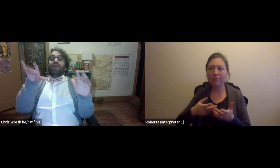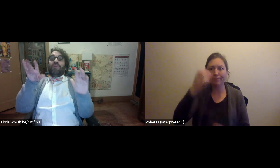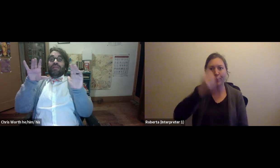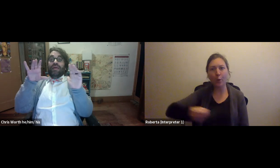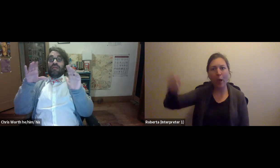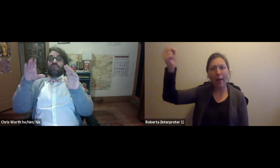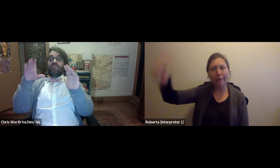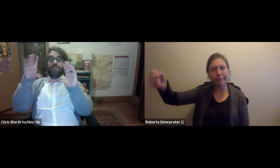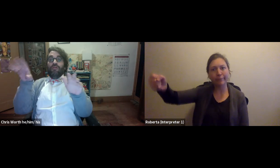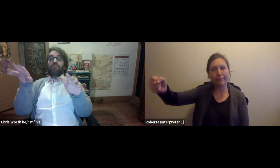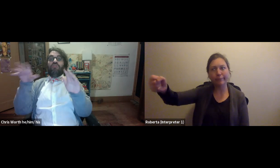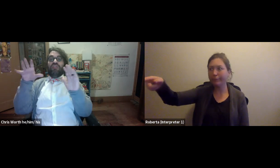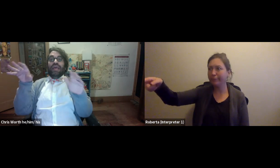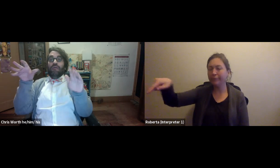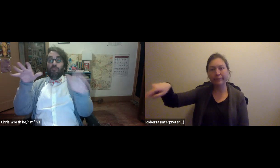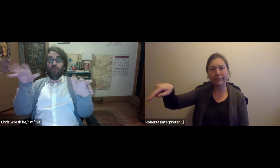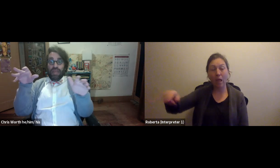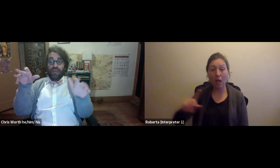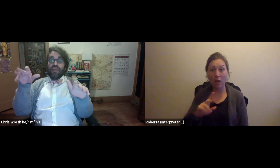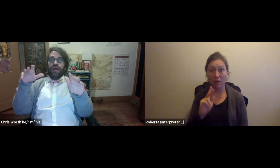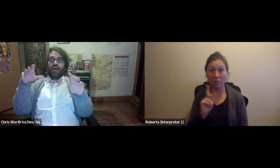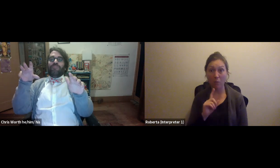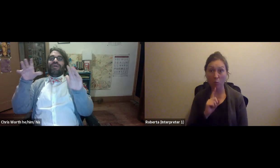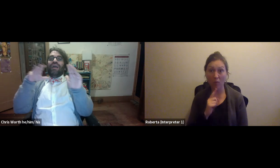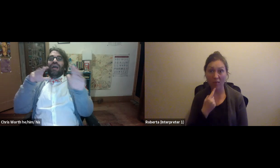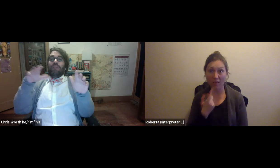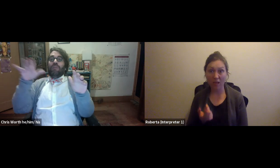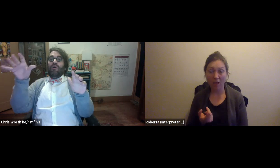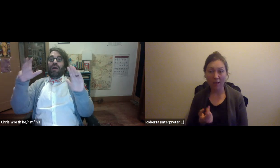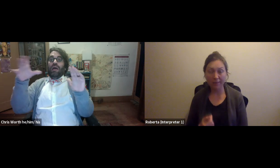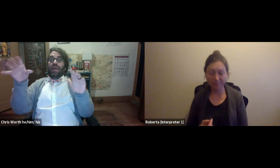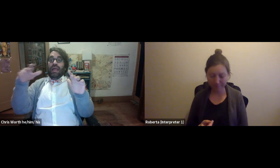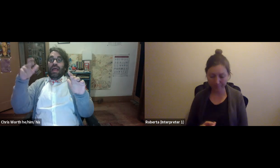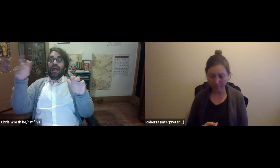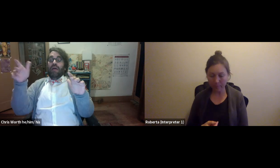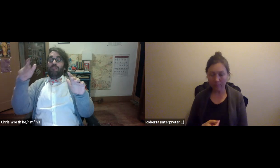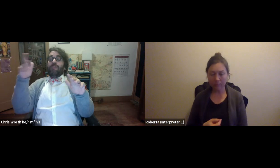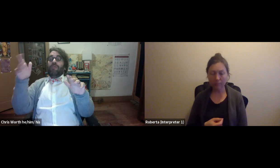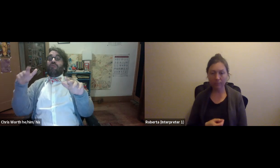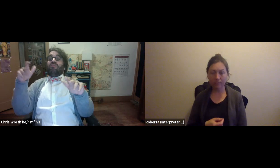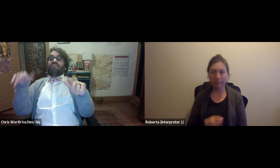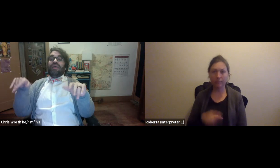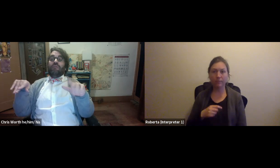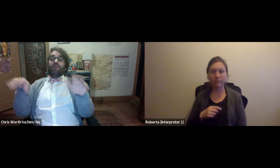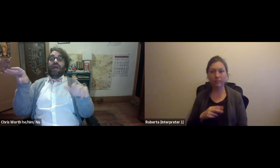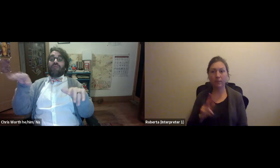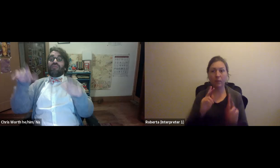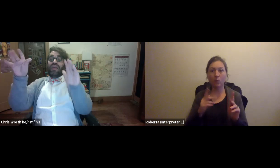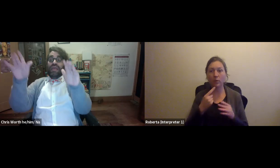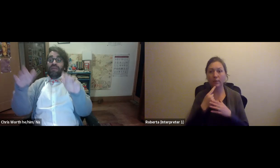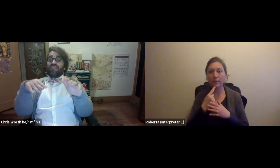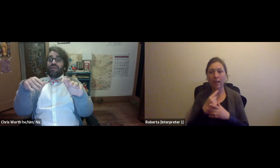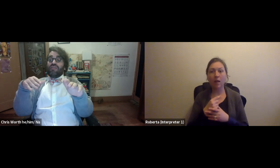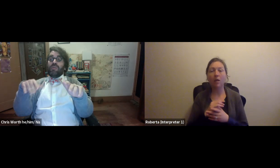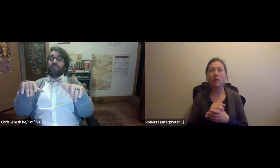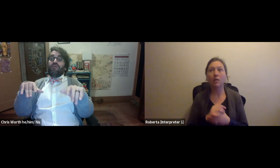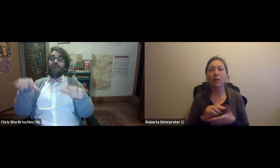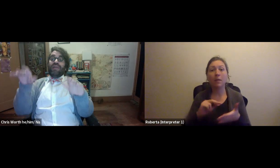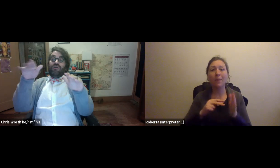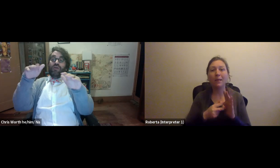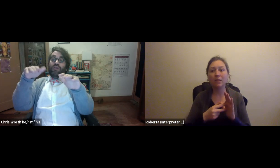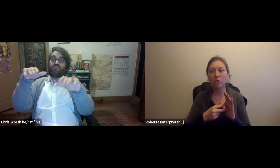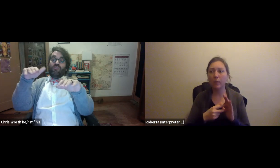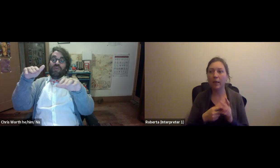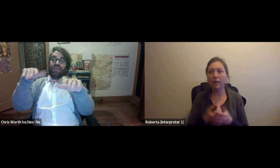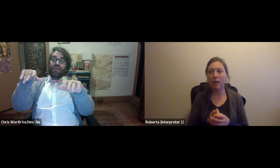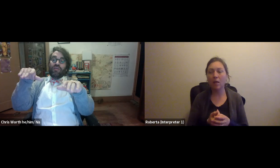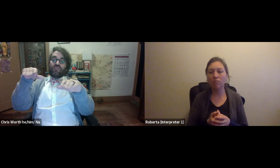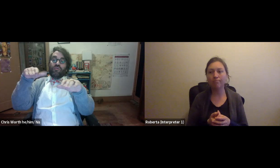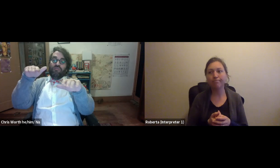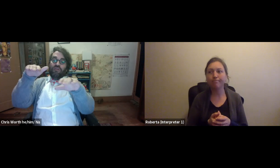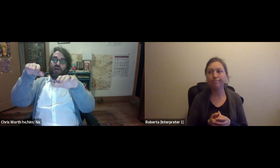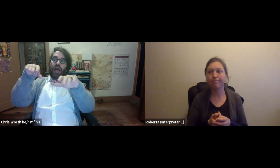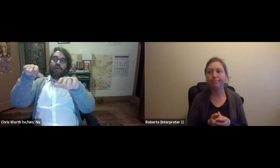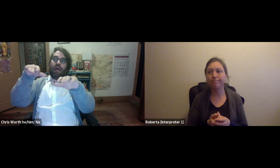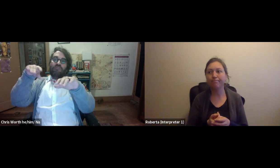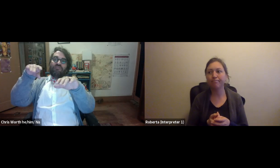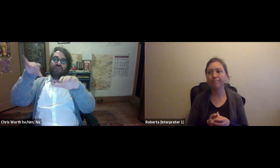I mean that people literally say "warehoused" it means to be put away to be sort of, I was very